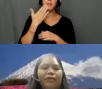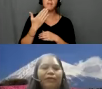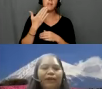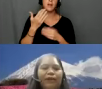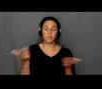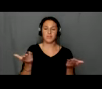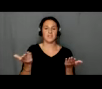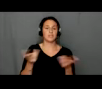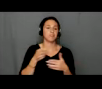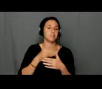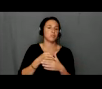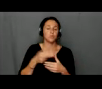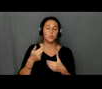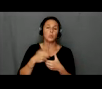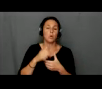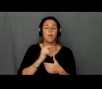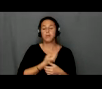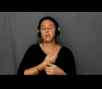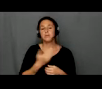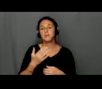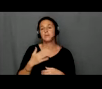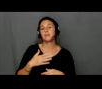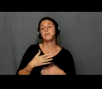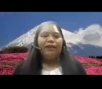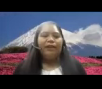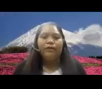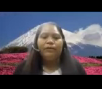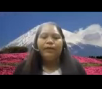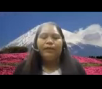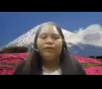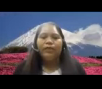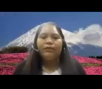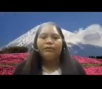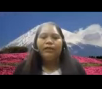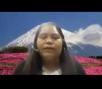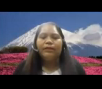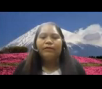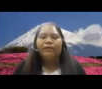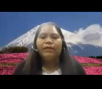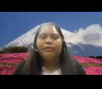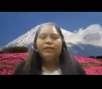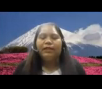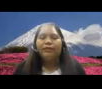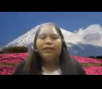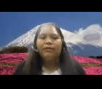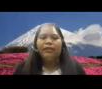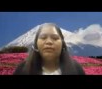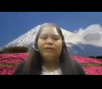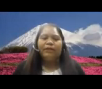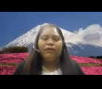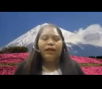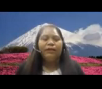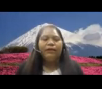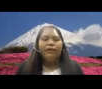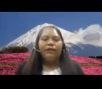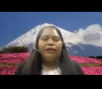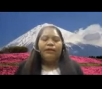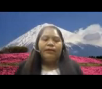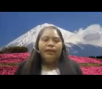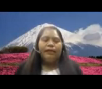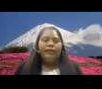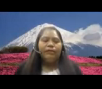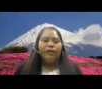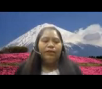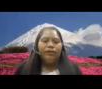am a farmworker, I have 22 years working the fields here in Ventura